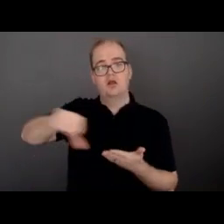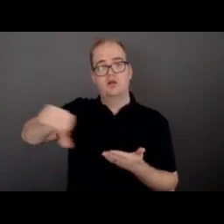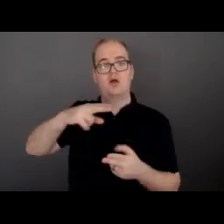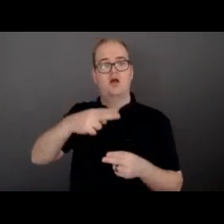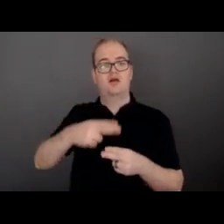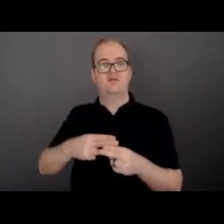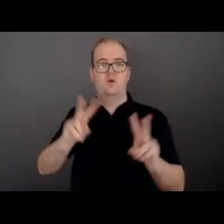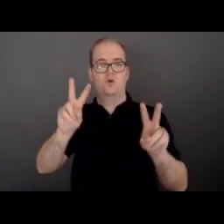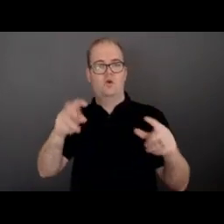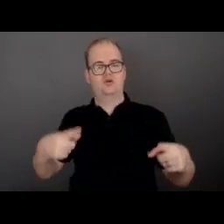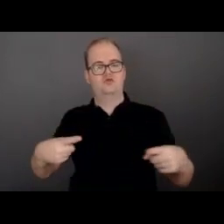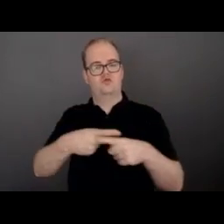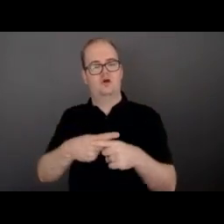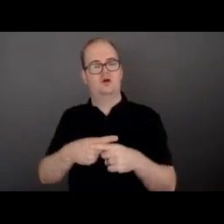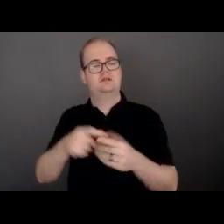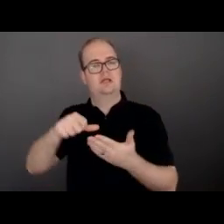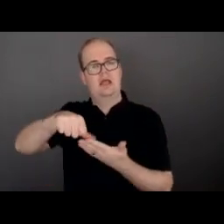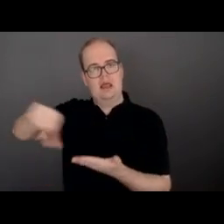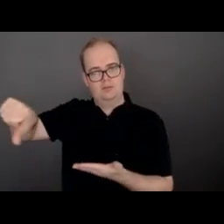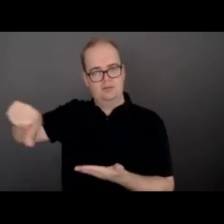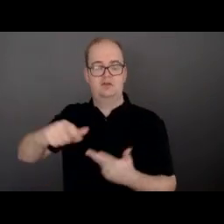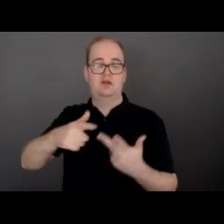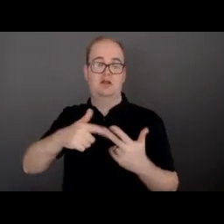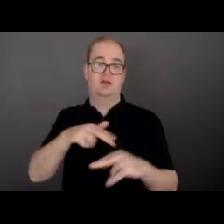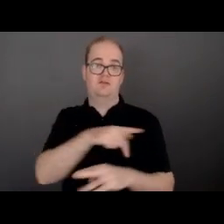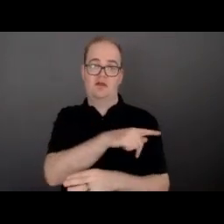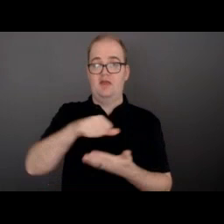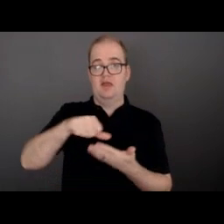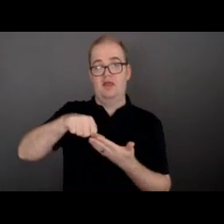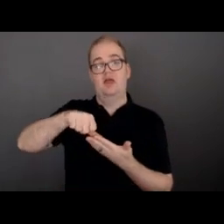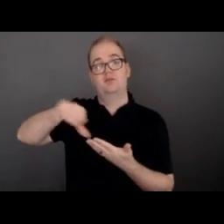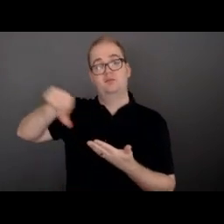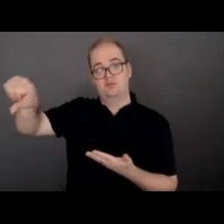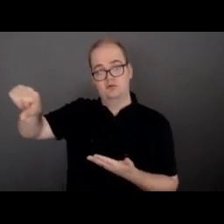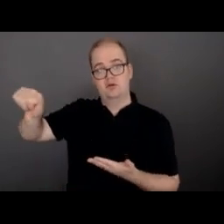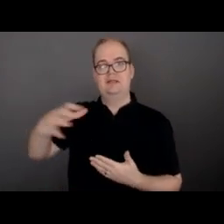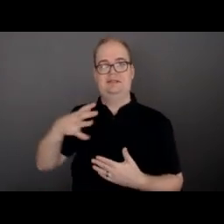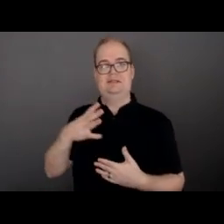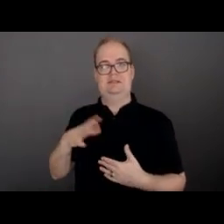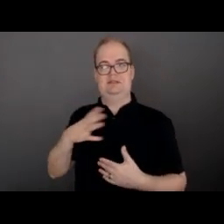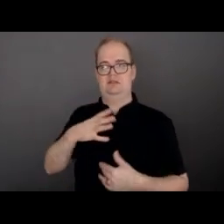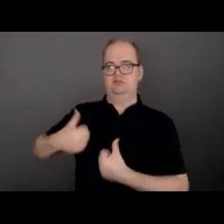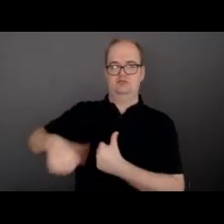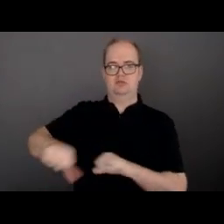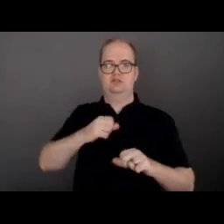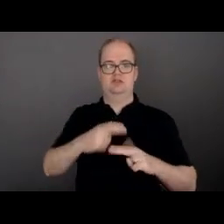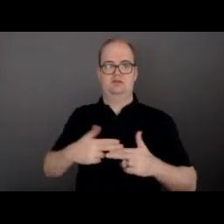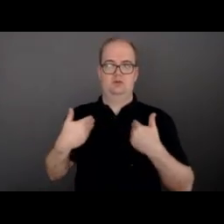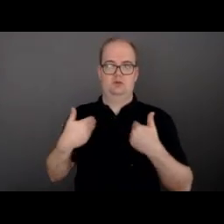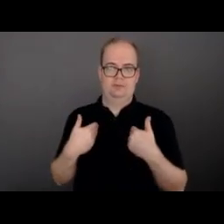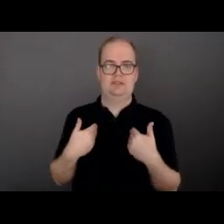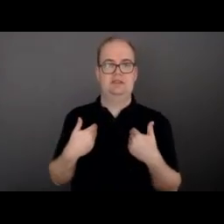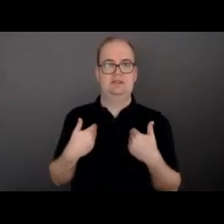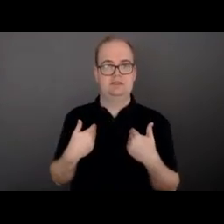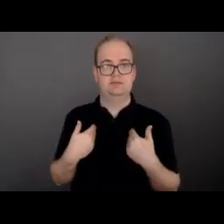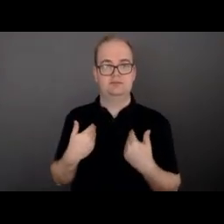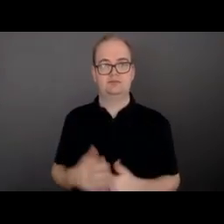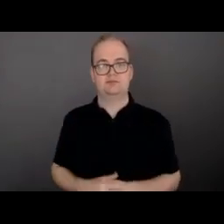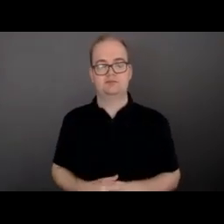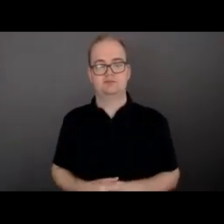So if they're applying for an application seeking protection for themselves from the other person.